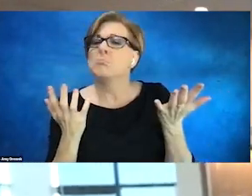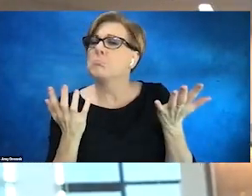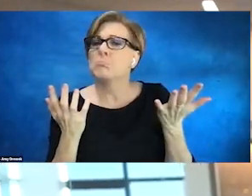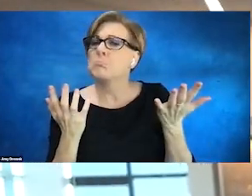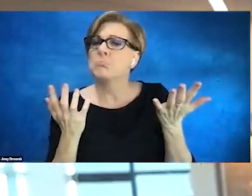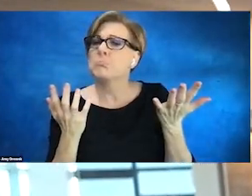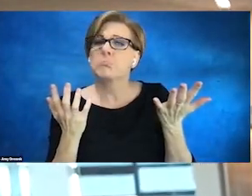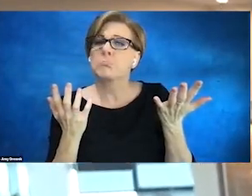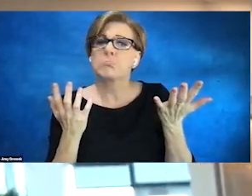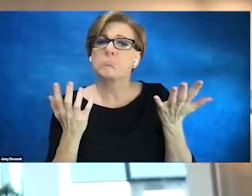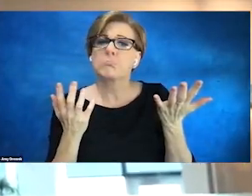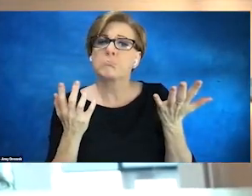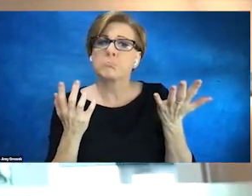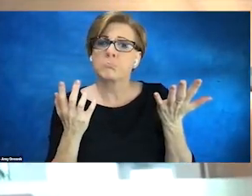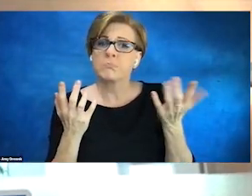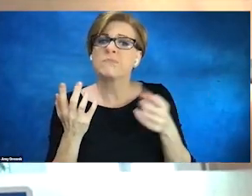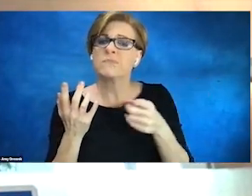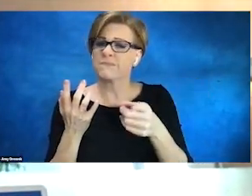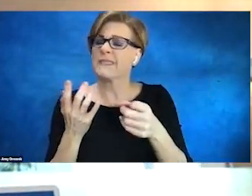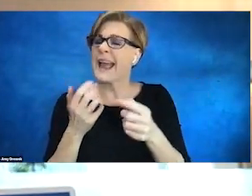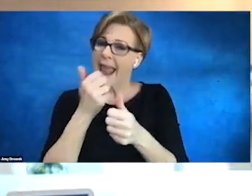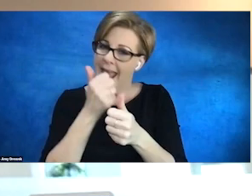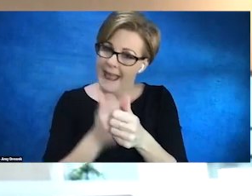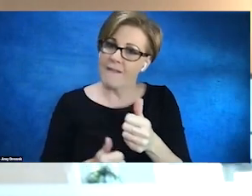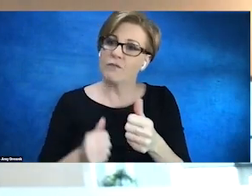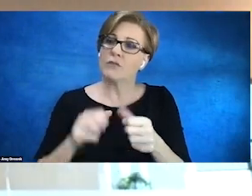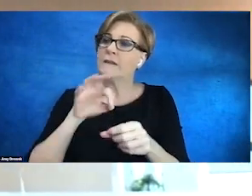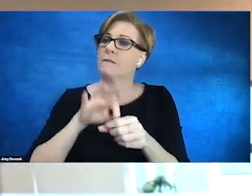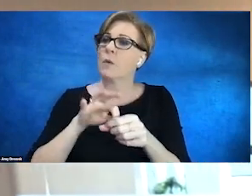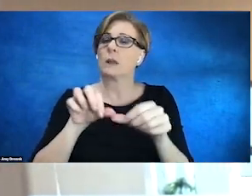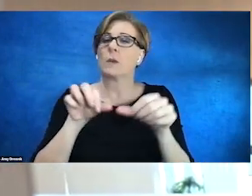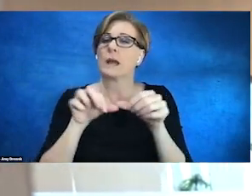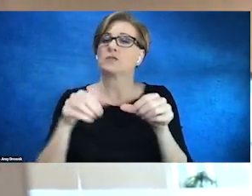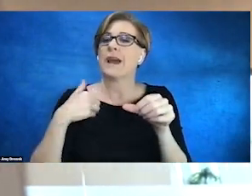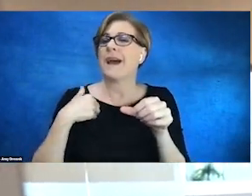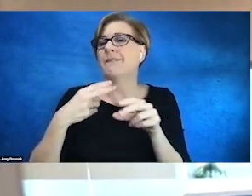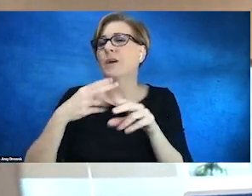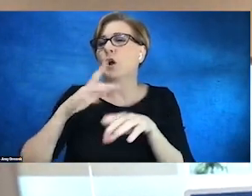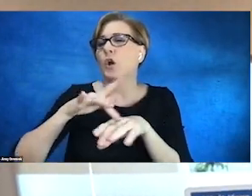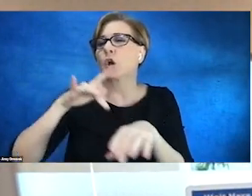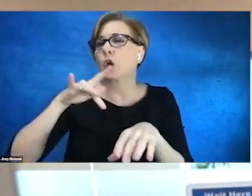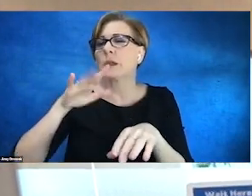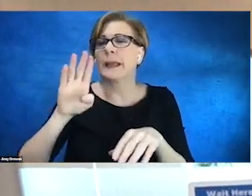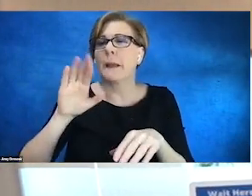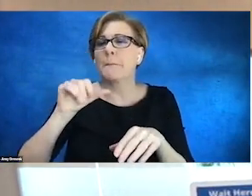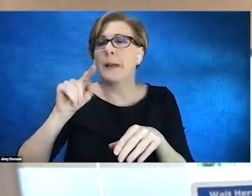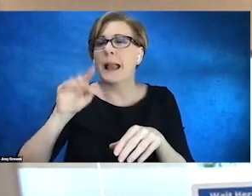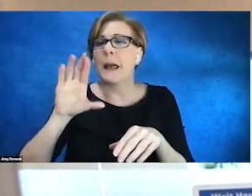So, at every one of our voting locations, we're going to have an early ballot drop box and those